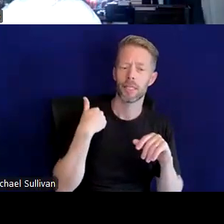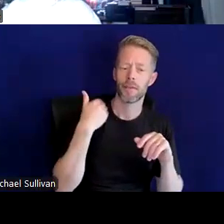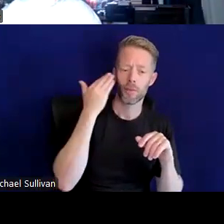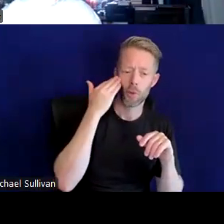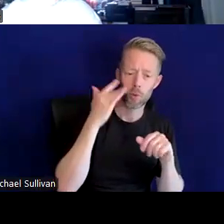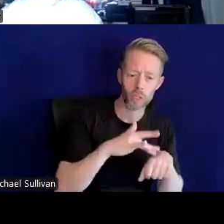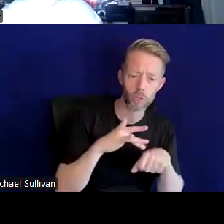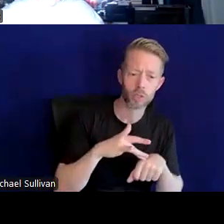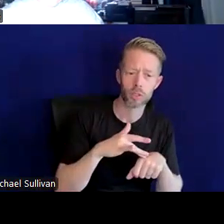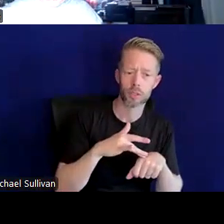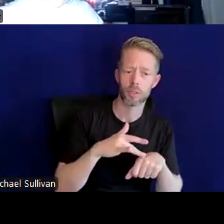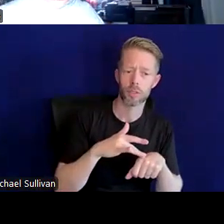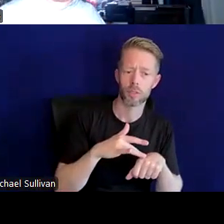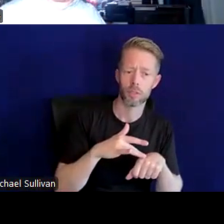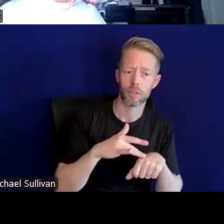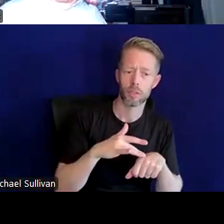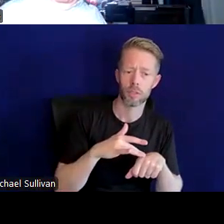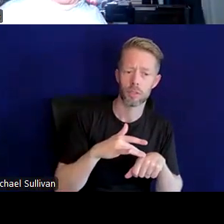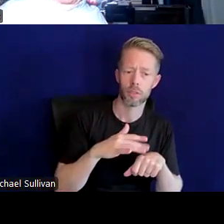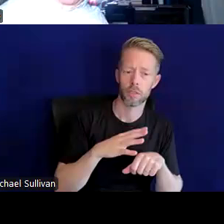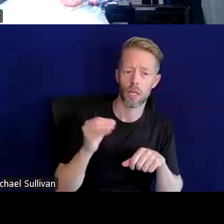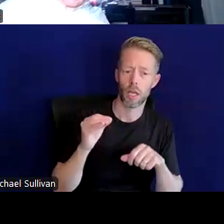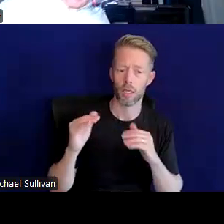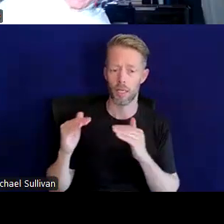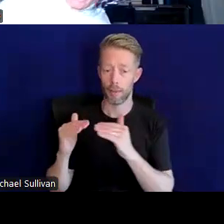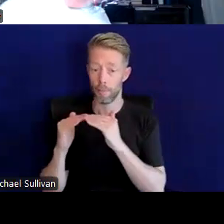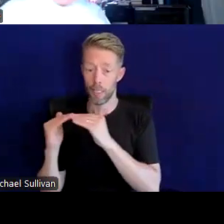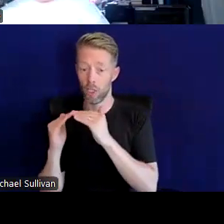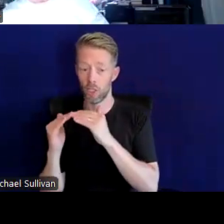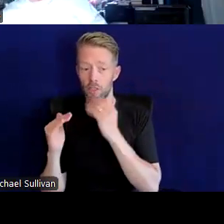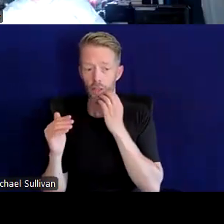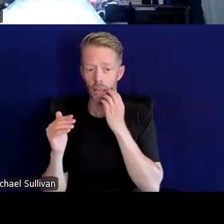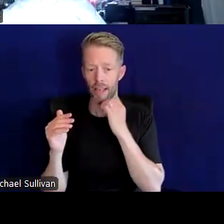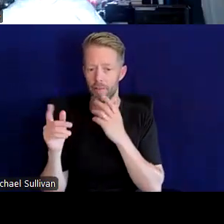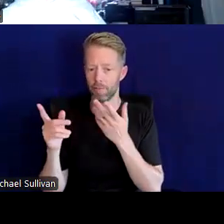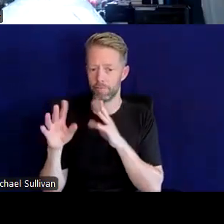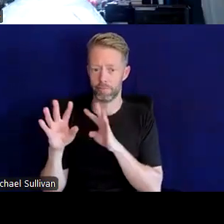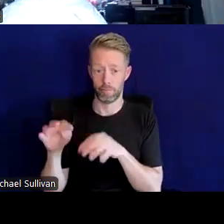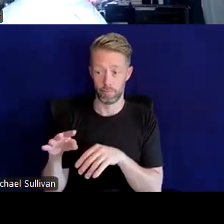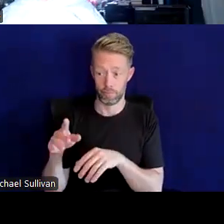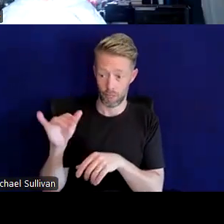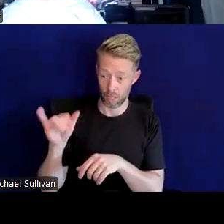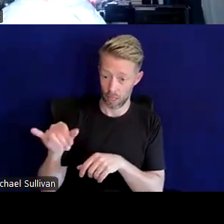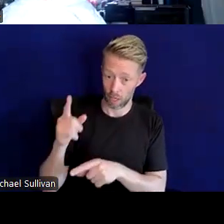helpful. You never know from